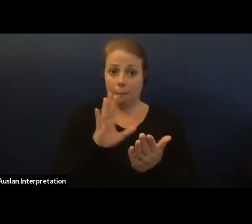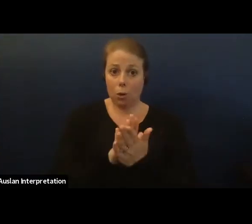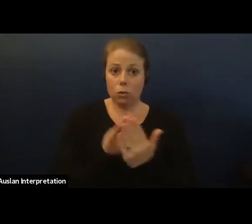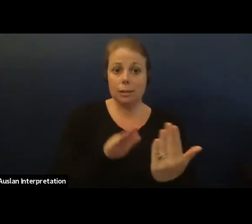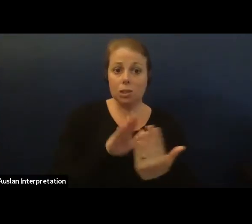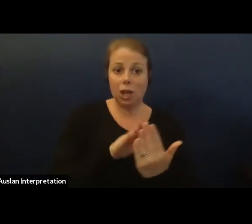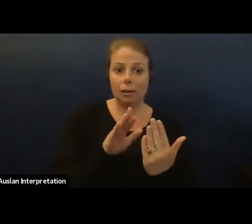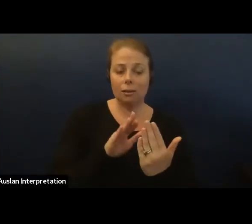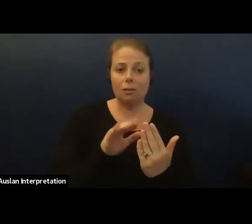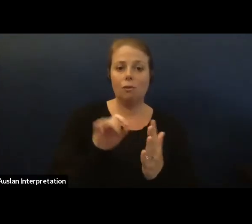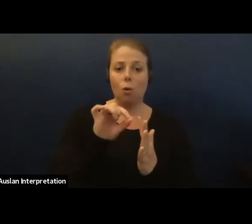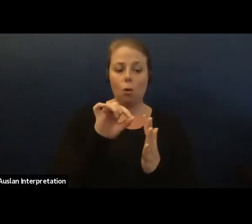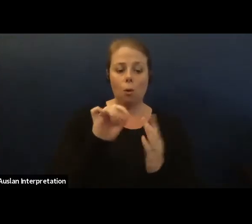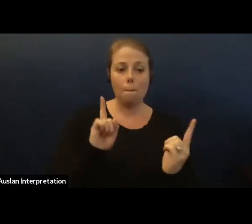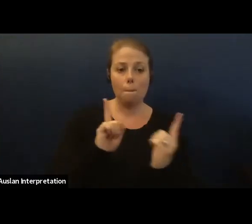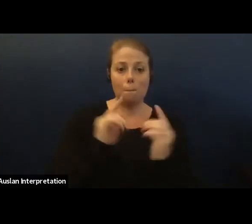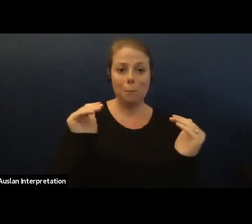And lastly, being a peer doesn't stop you